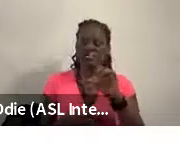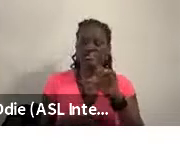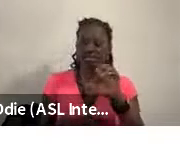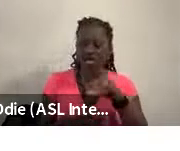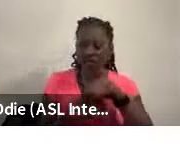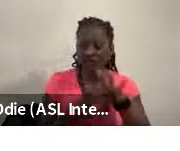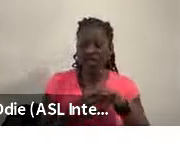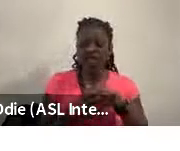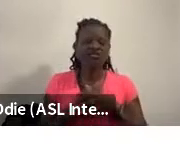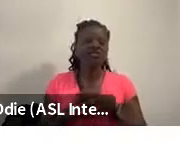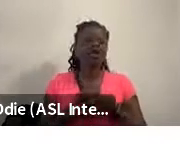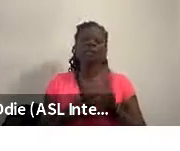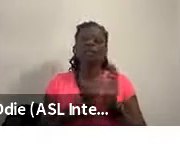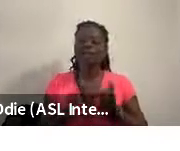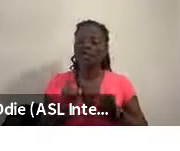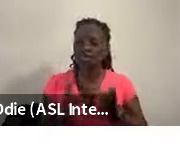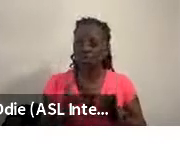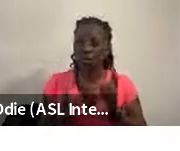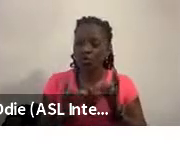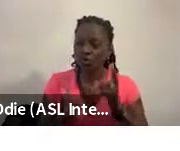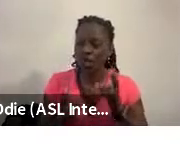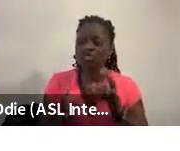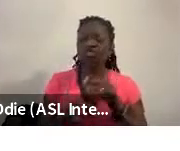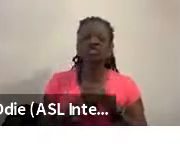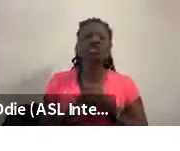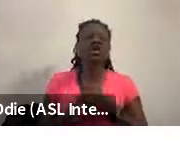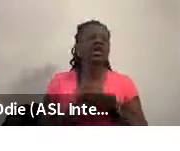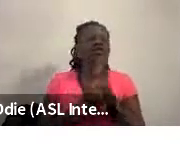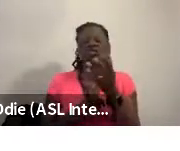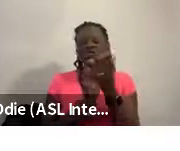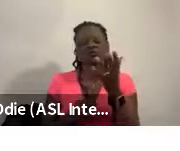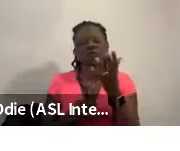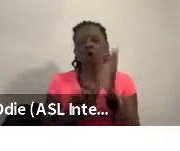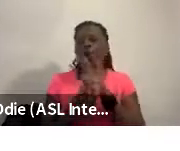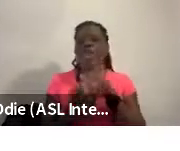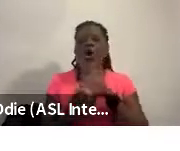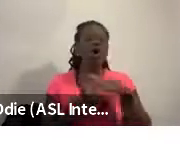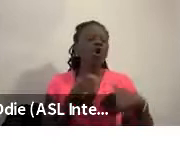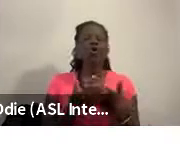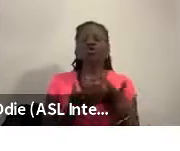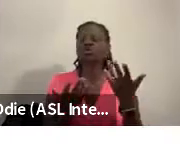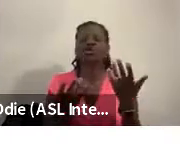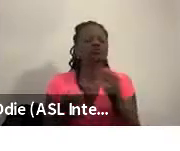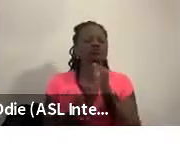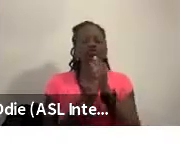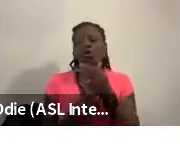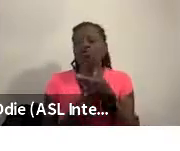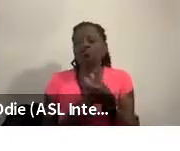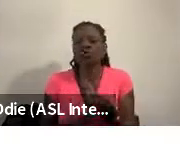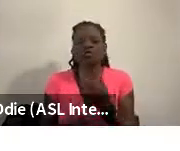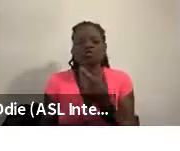reproductive concerns and distrust of vaccines. It's important to note